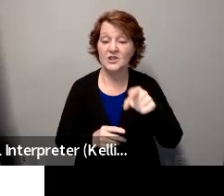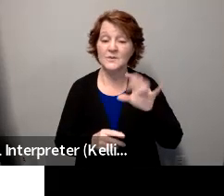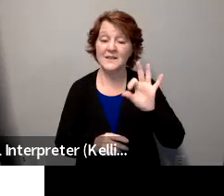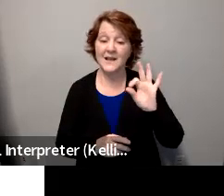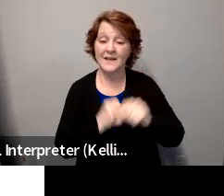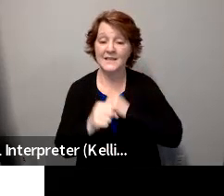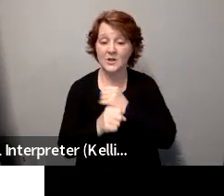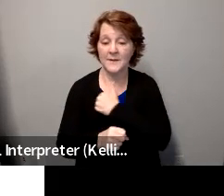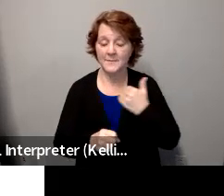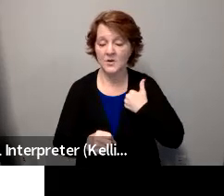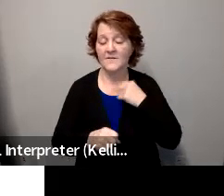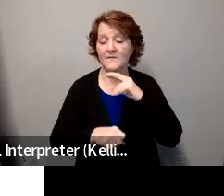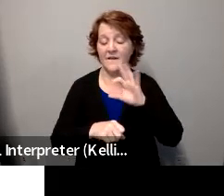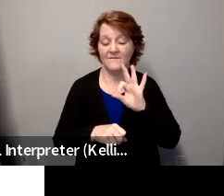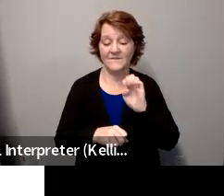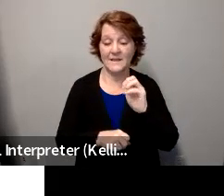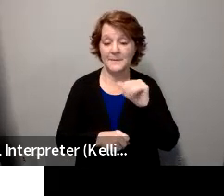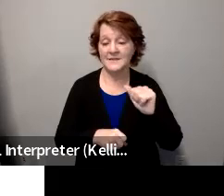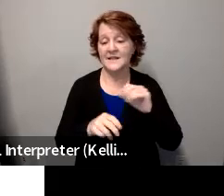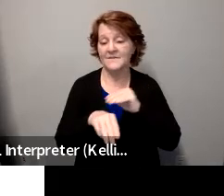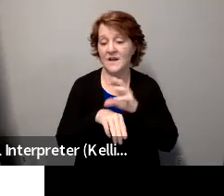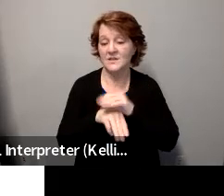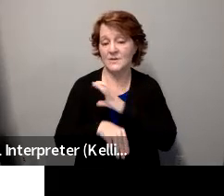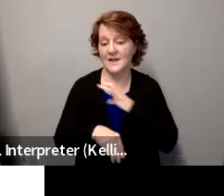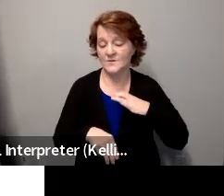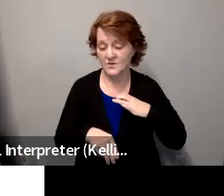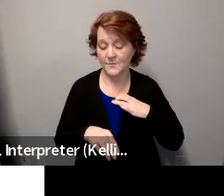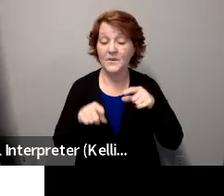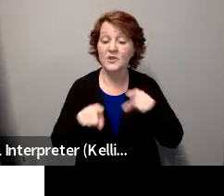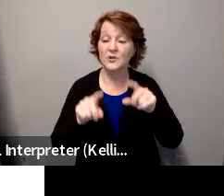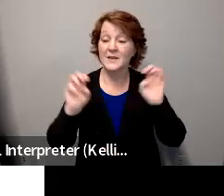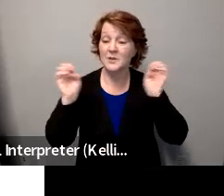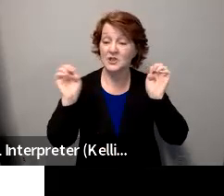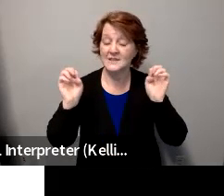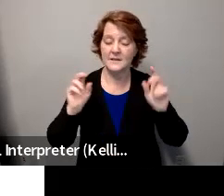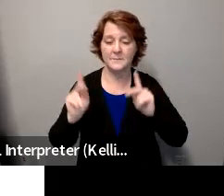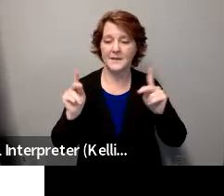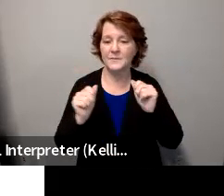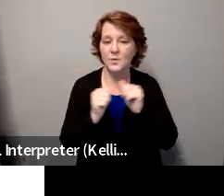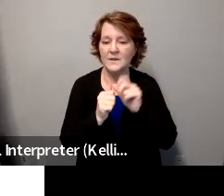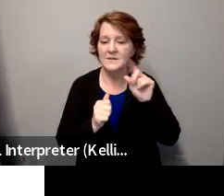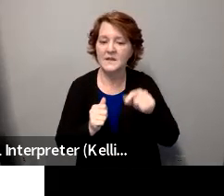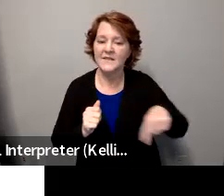on planning for integrating of functional main support services and